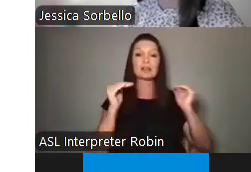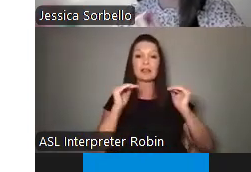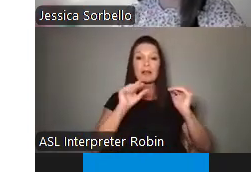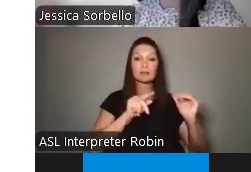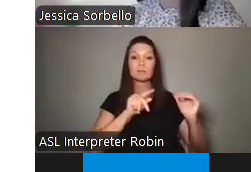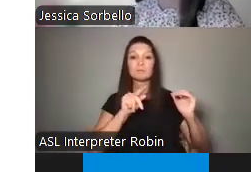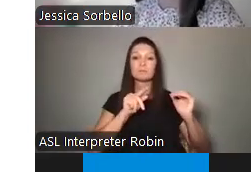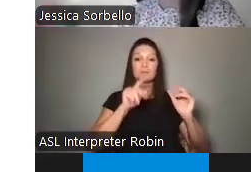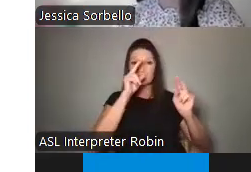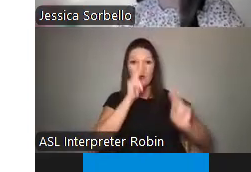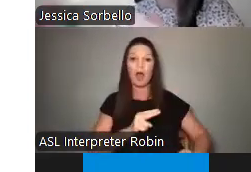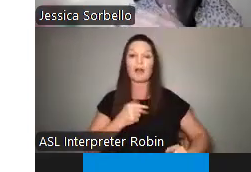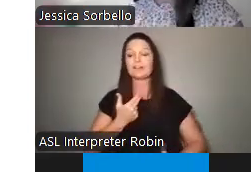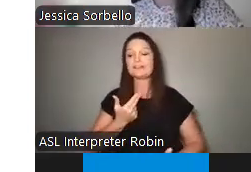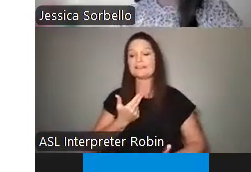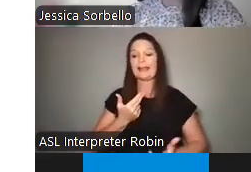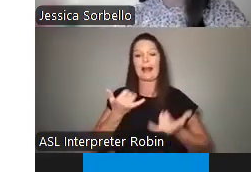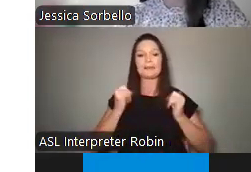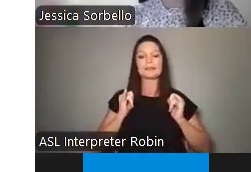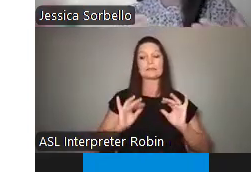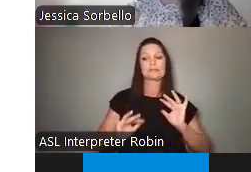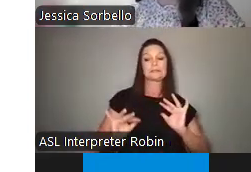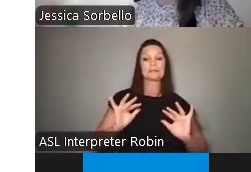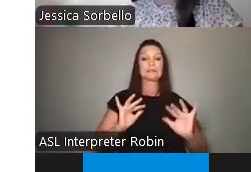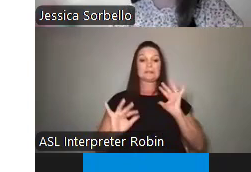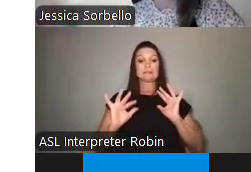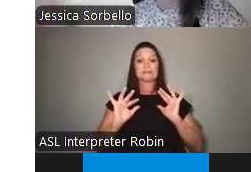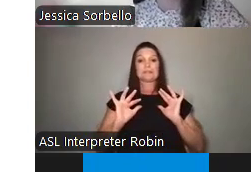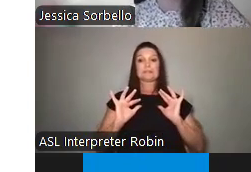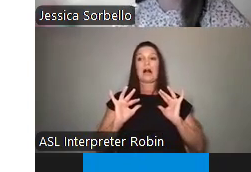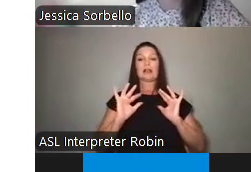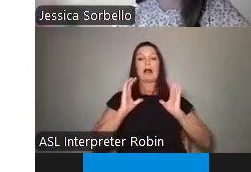those who have had negative interactions with the legal